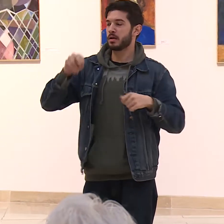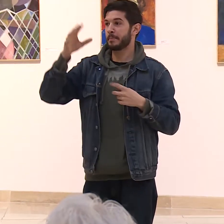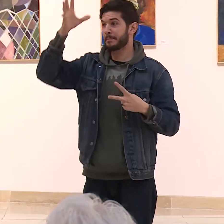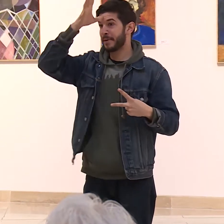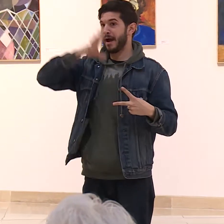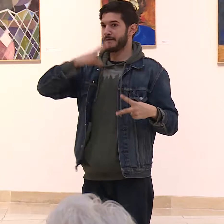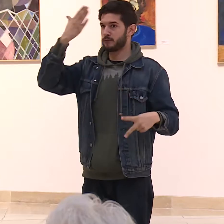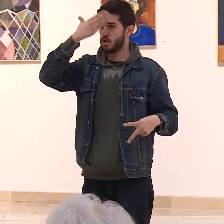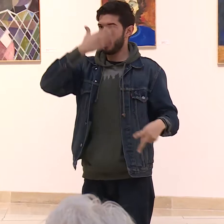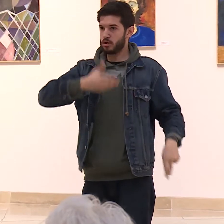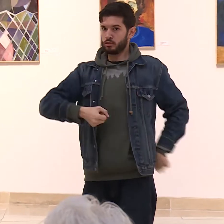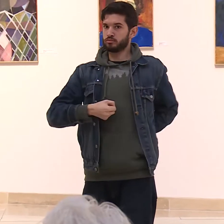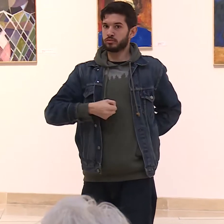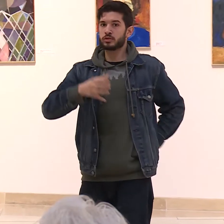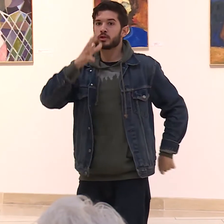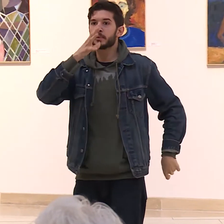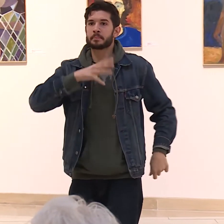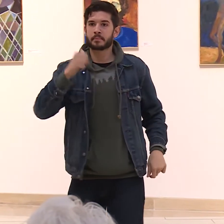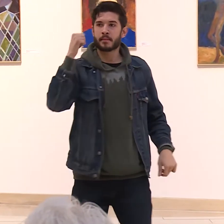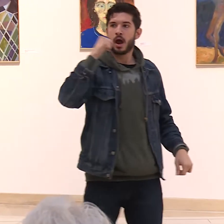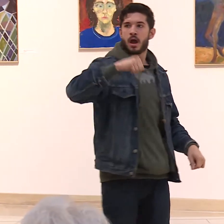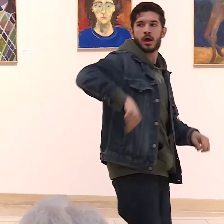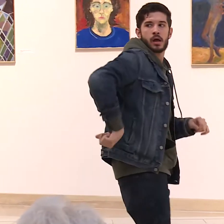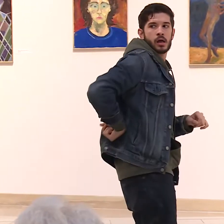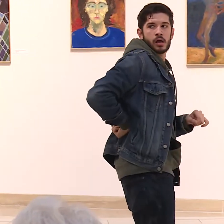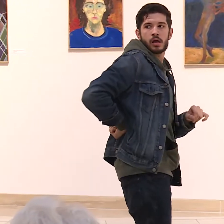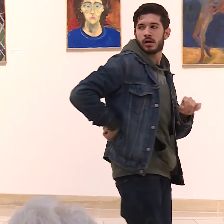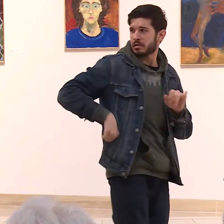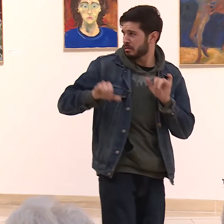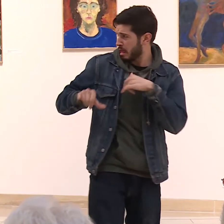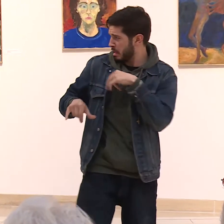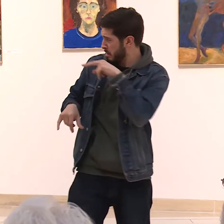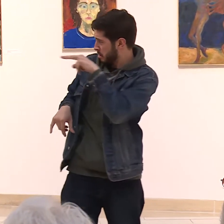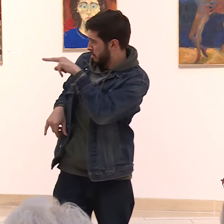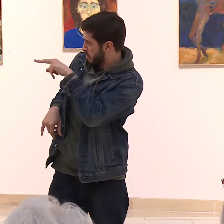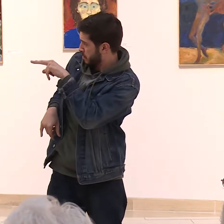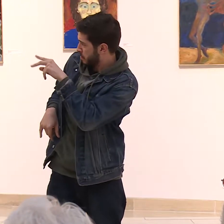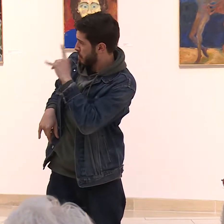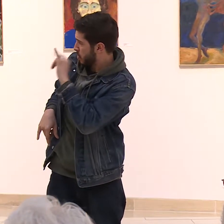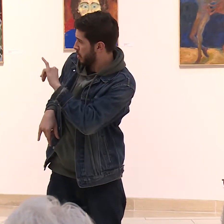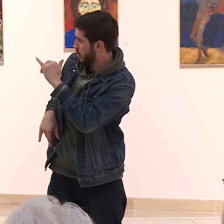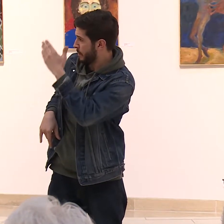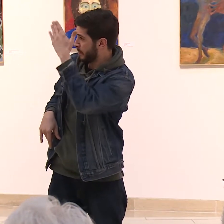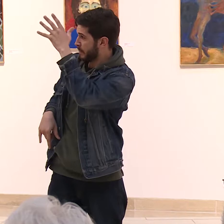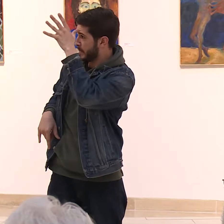So seeing that both of them have their hands behind their backs, but they're holding them in different ways.